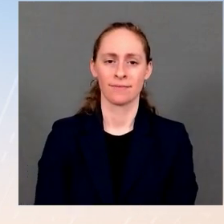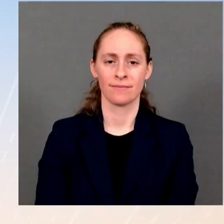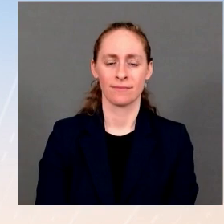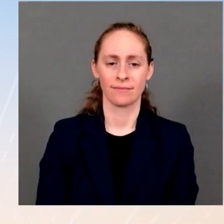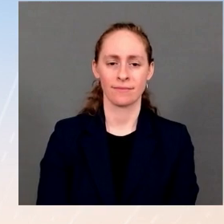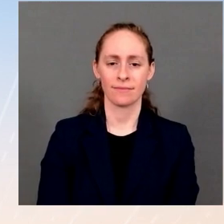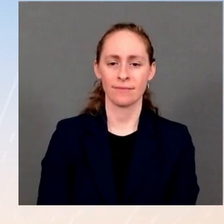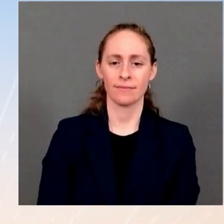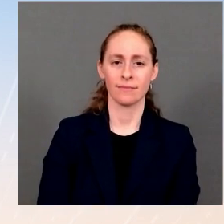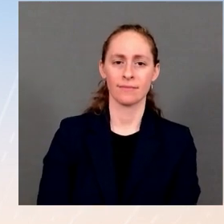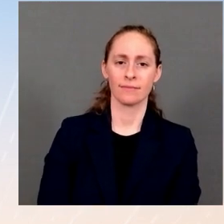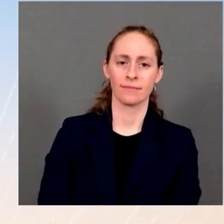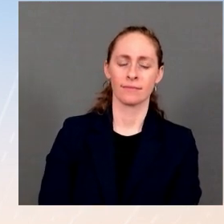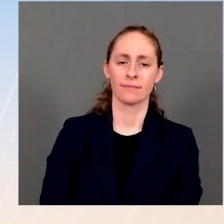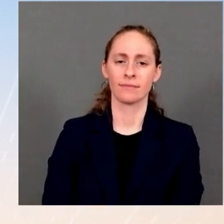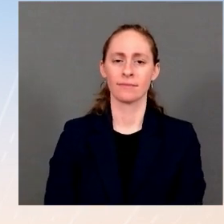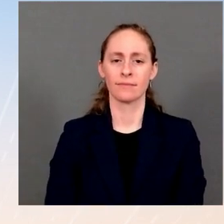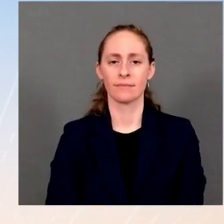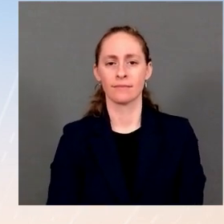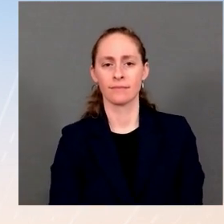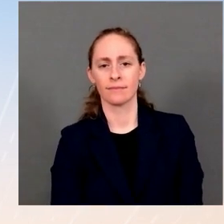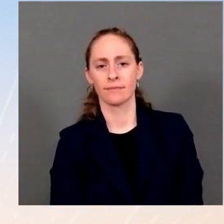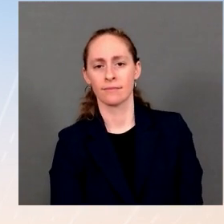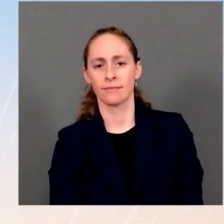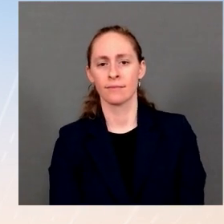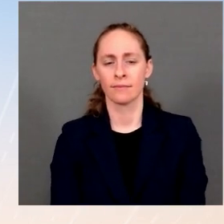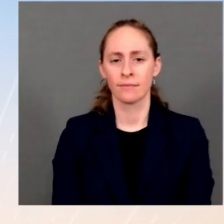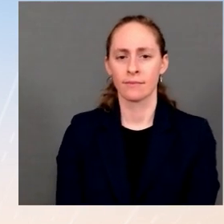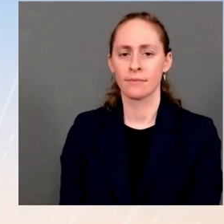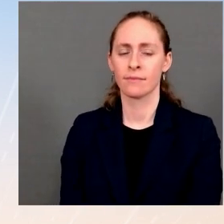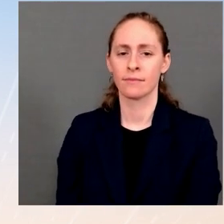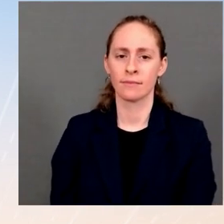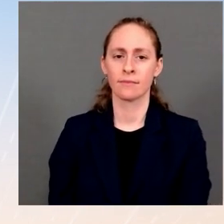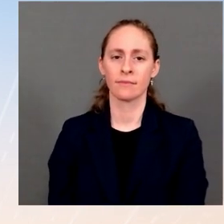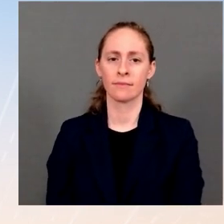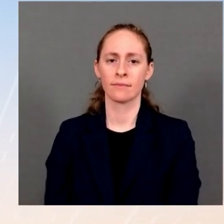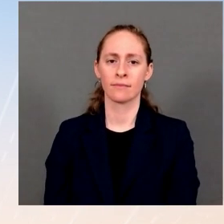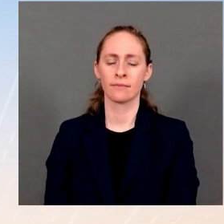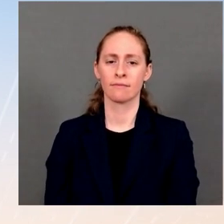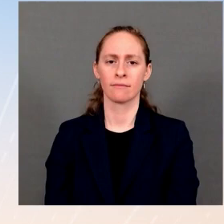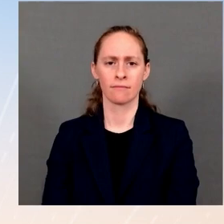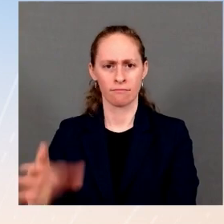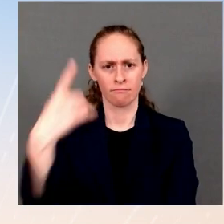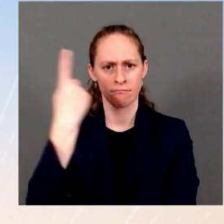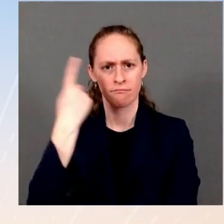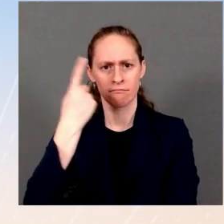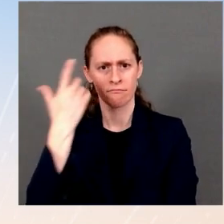Was the U.S. government involved in getting them sprung? Ms. Jean-Pierre: So, we welcome reports